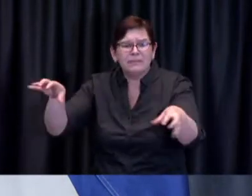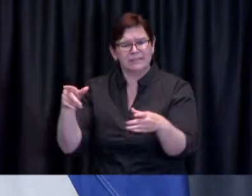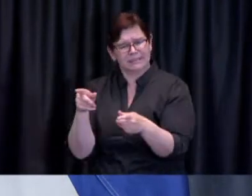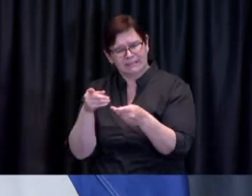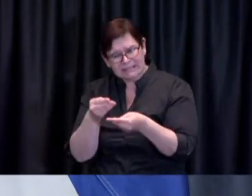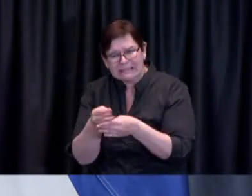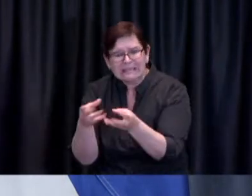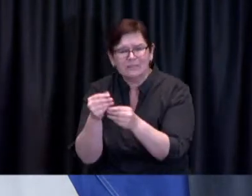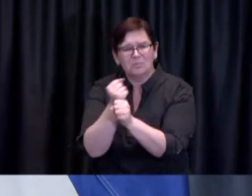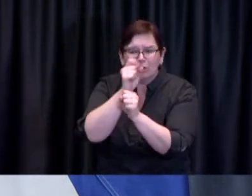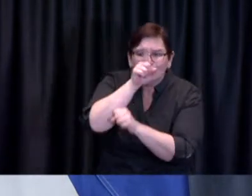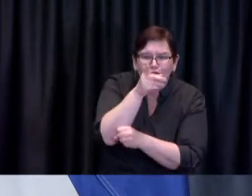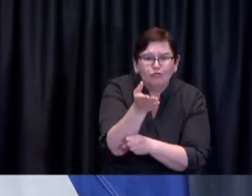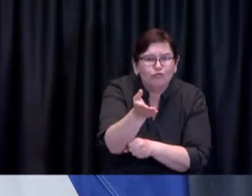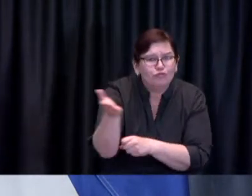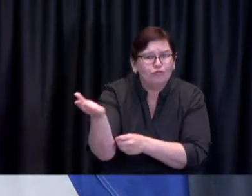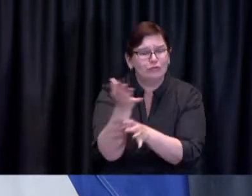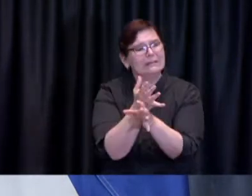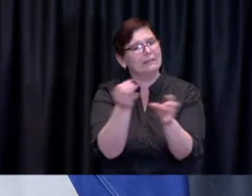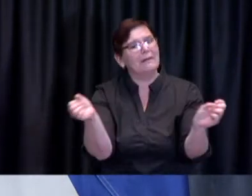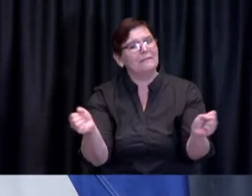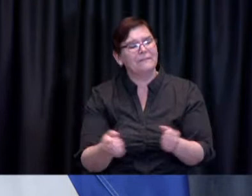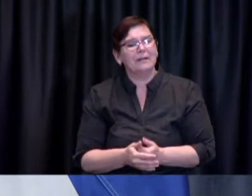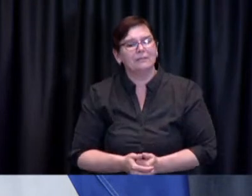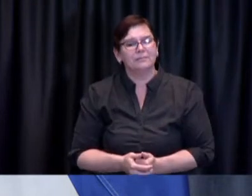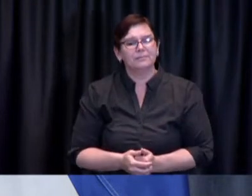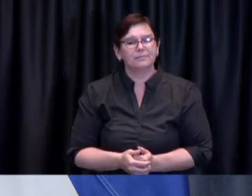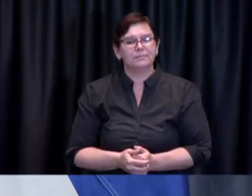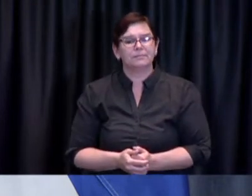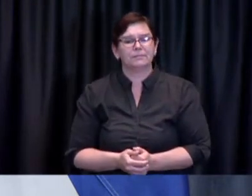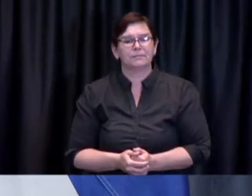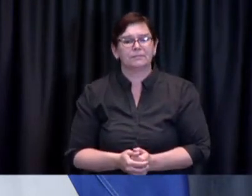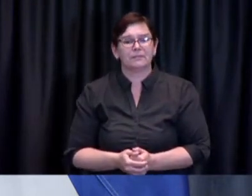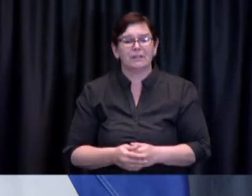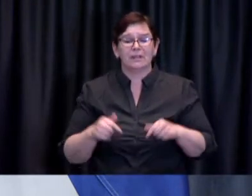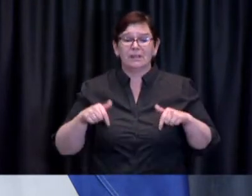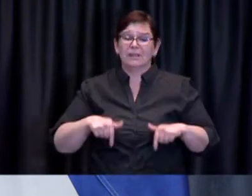unprecedented wave of action taken by this city government in respect of supportive